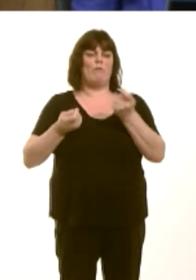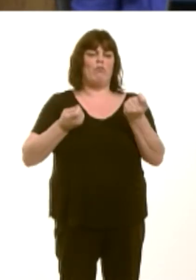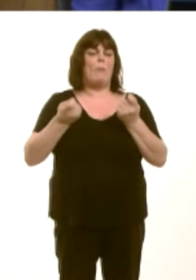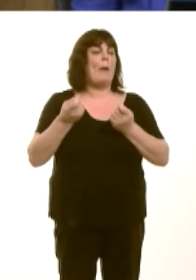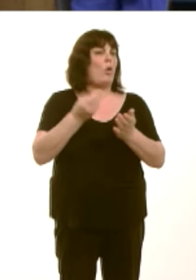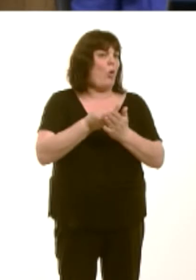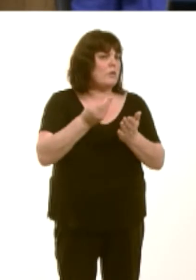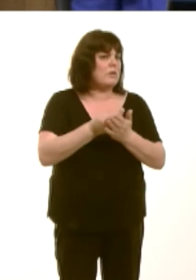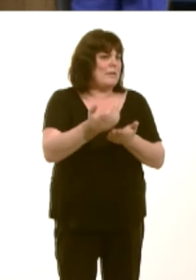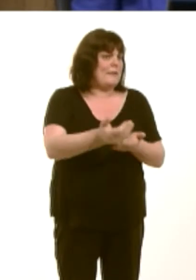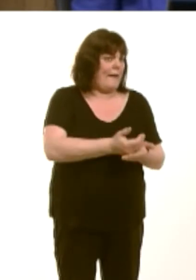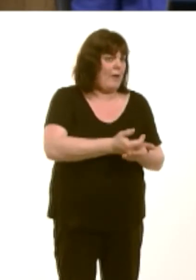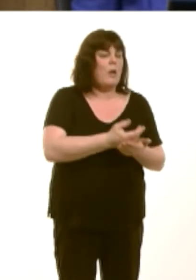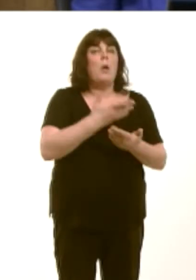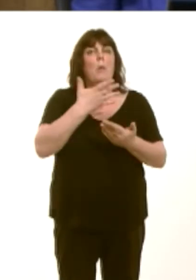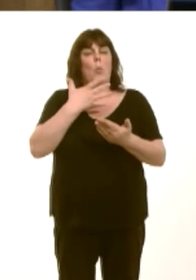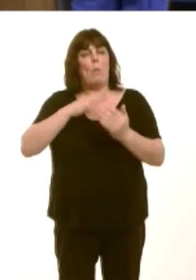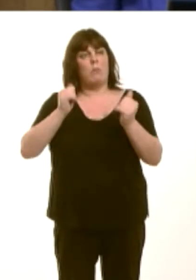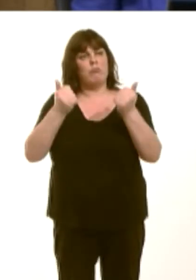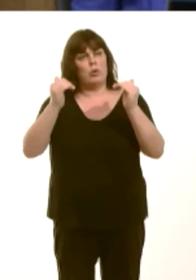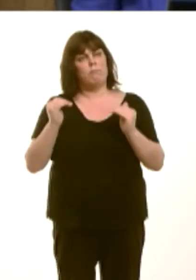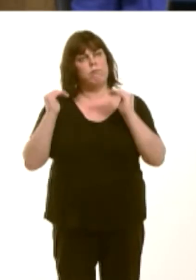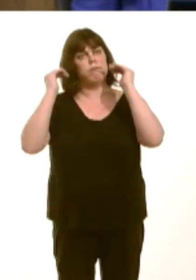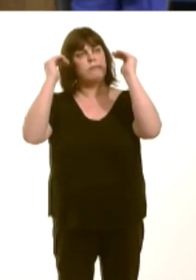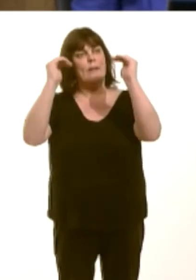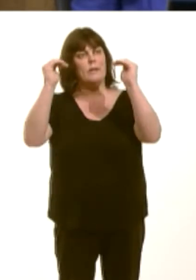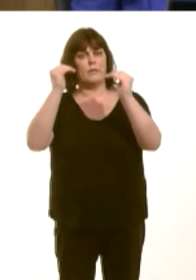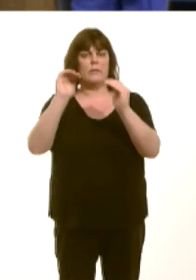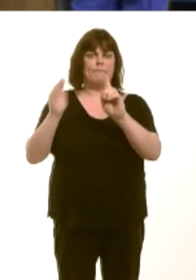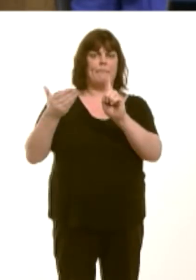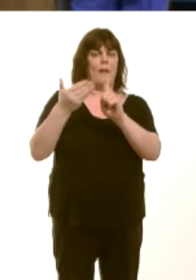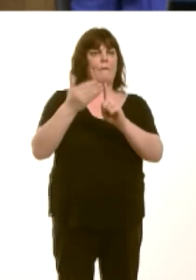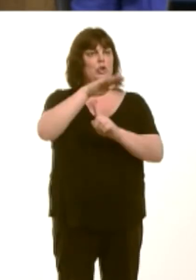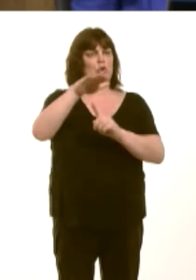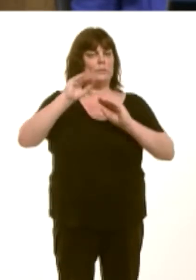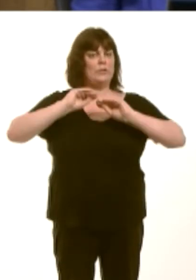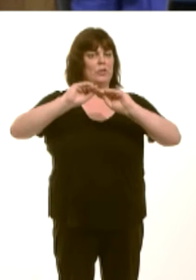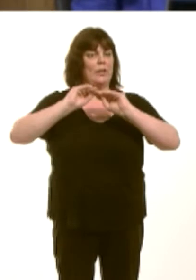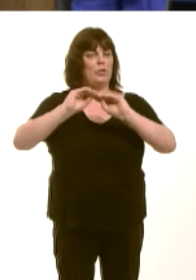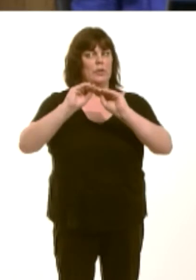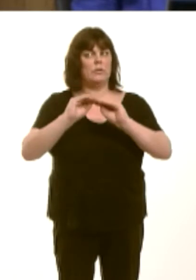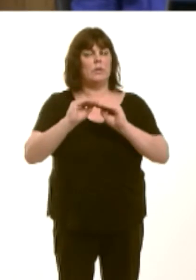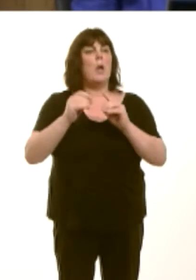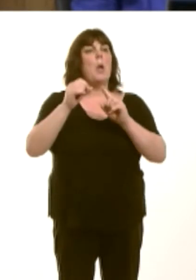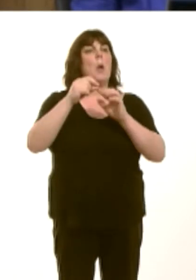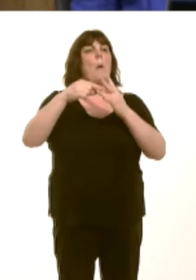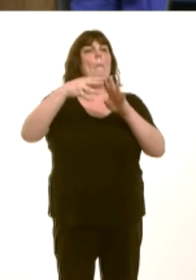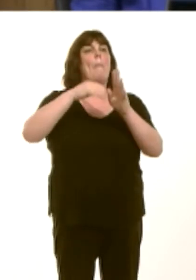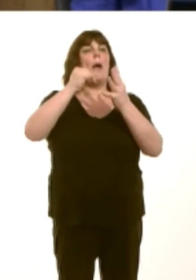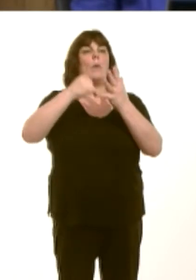It should be down to standards and it should be down to ensuring the best education for children. We would expect, of course, Powys to have passported the protection that we put in place